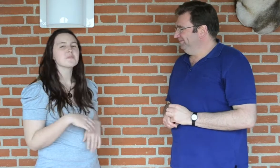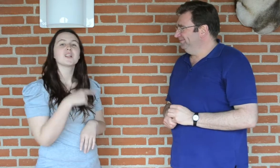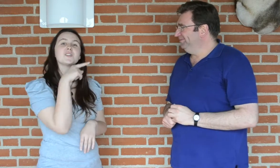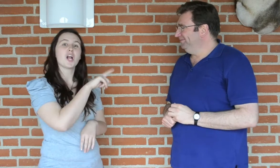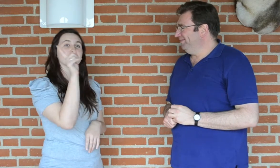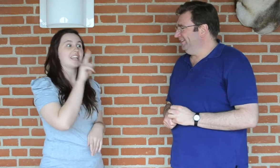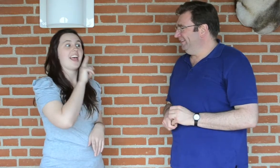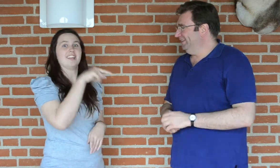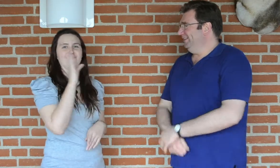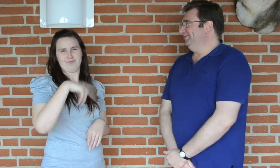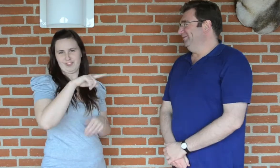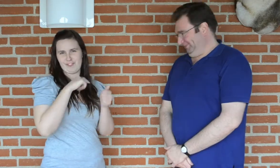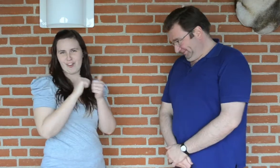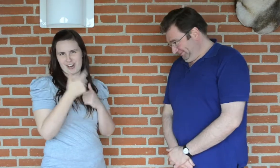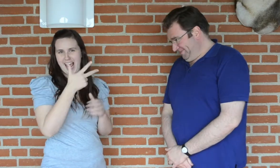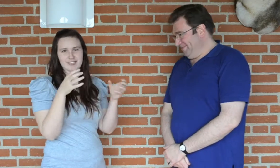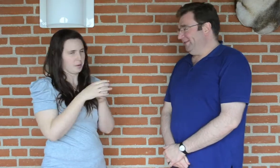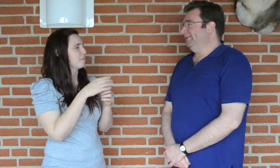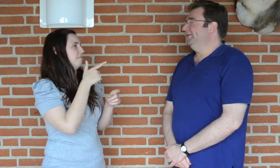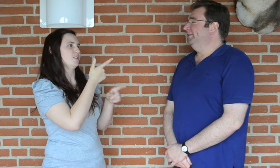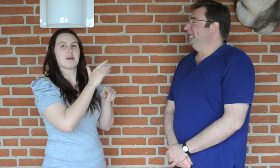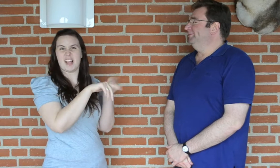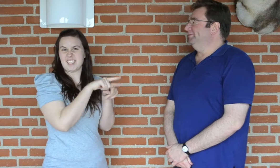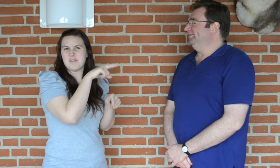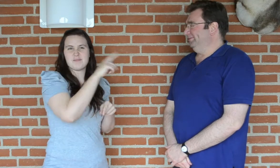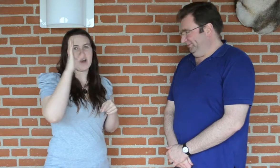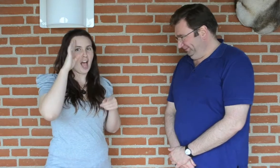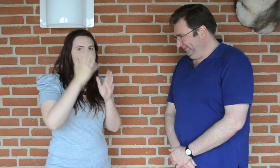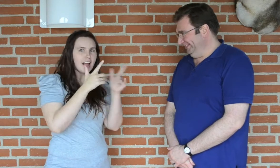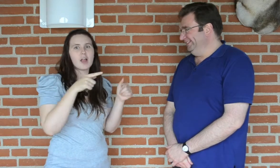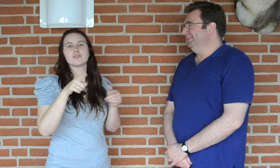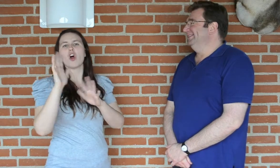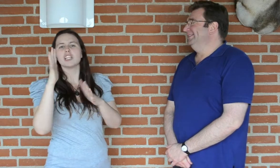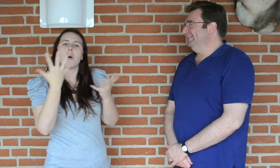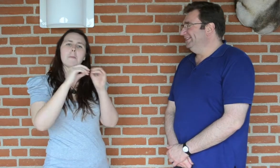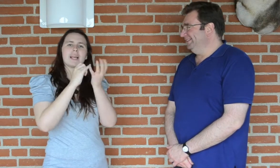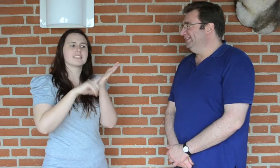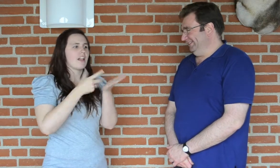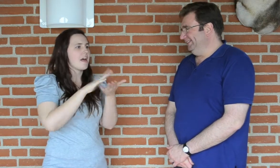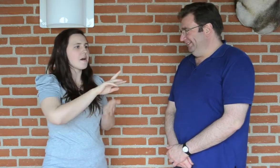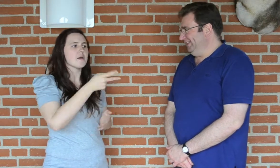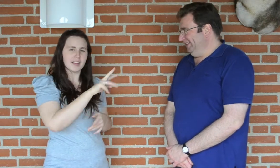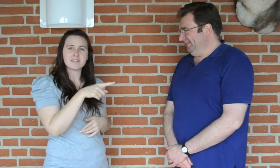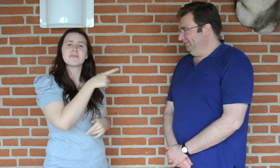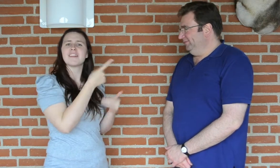Today he presented to the Frontrunners 8 group. He talked about his PhD research on ISL and Auslan/BSL users.